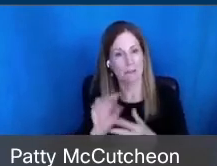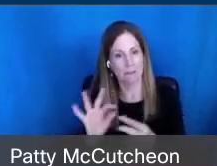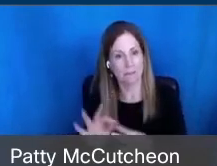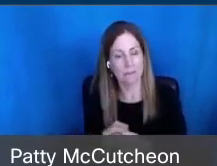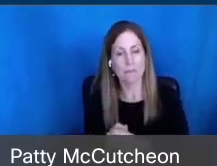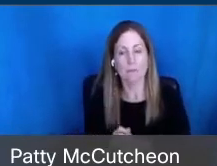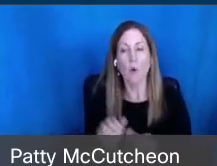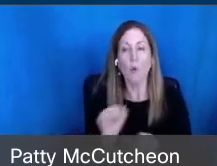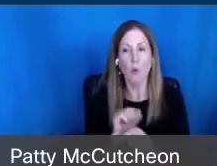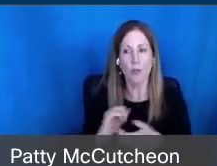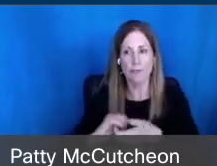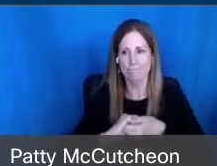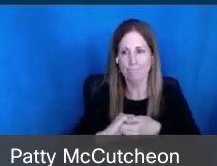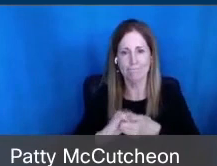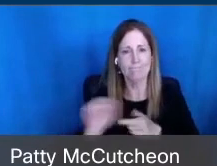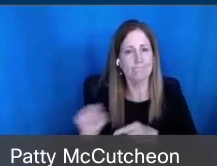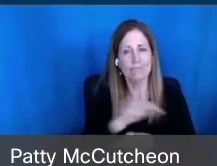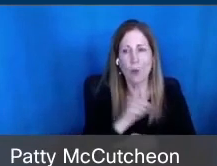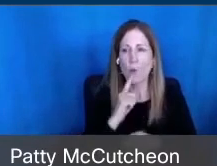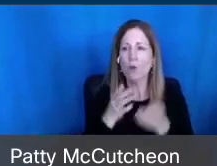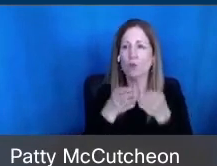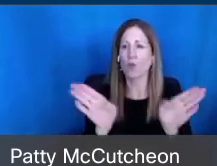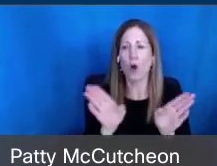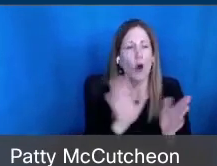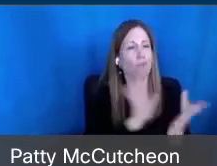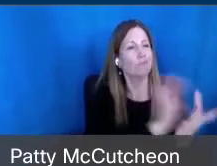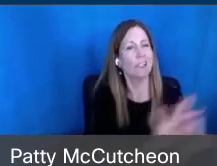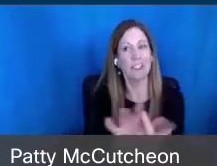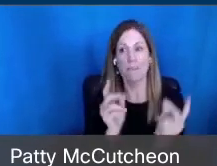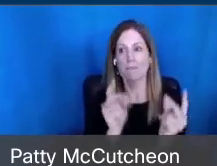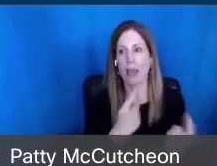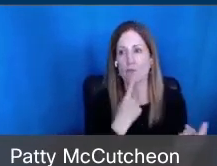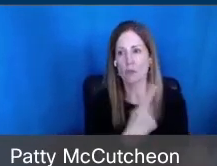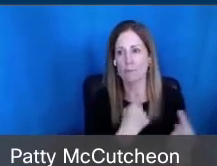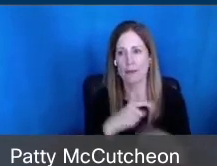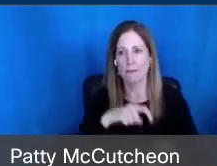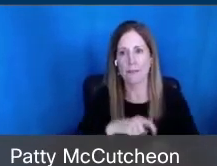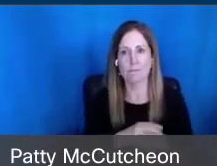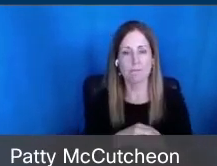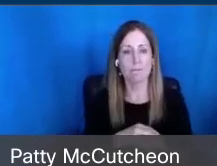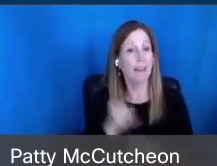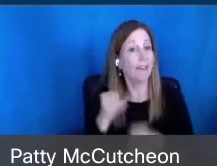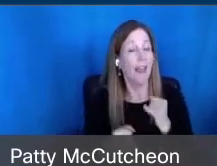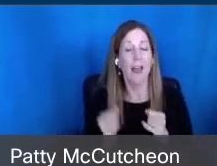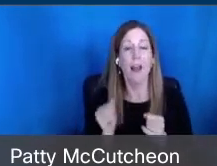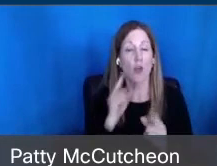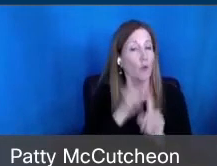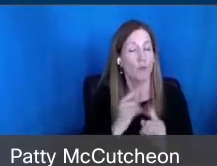the broadest reach and a fast-paced response. In the end, we all have the same goal of providing information for everyone,